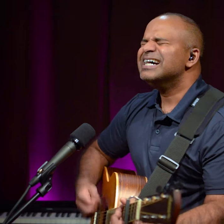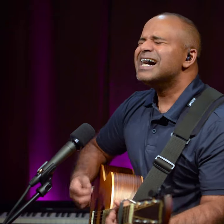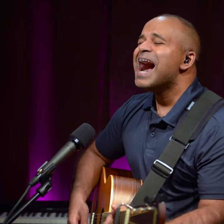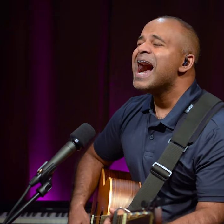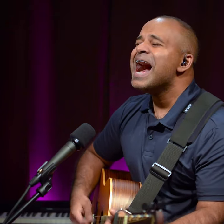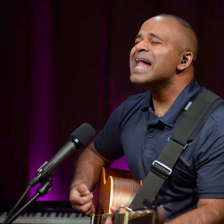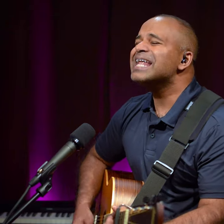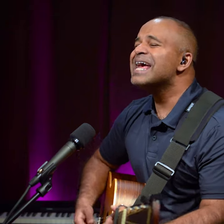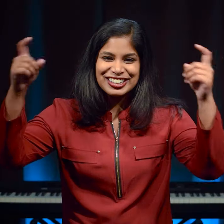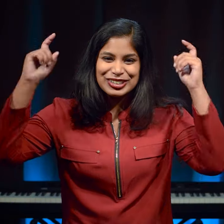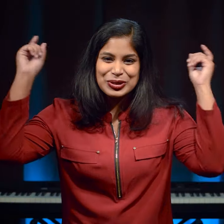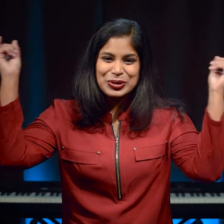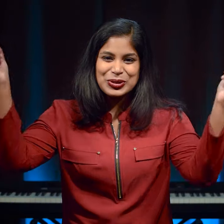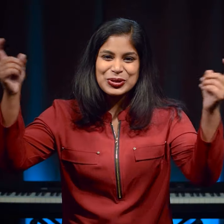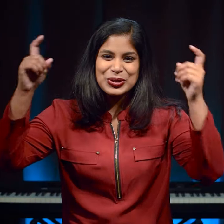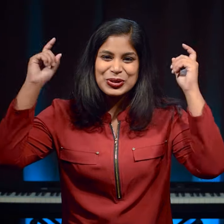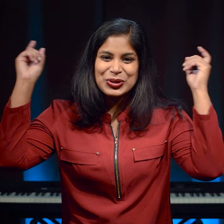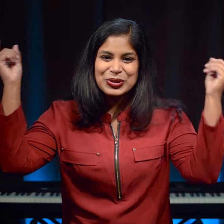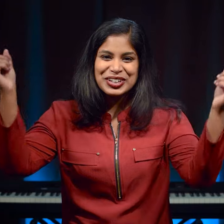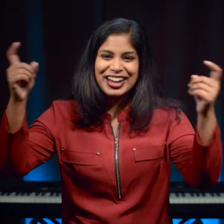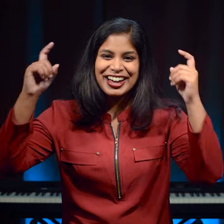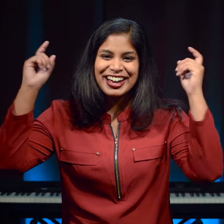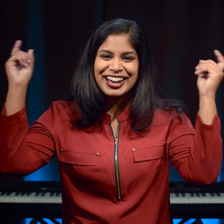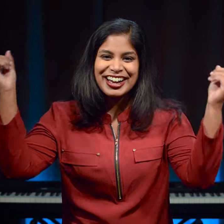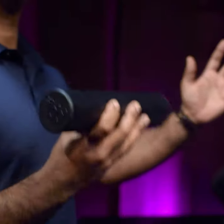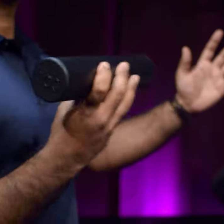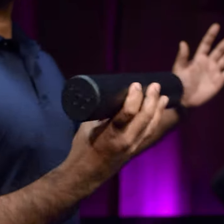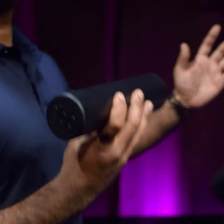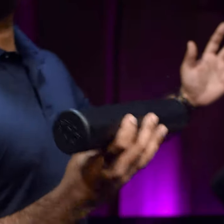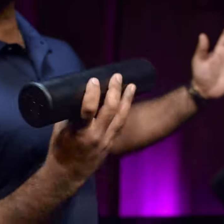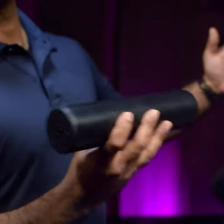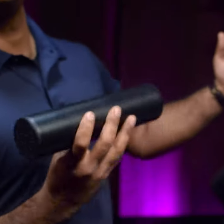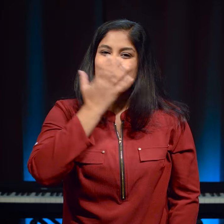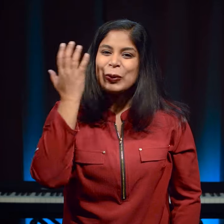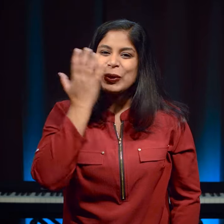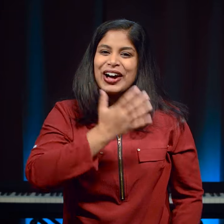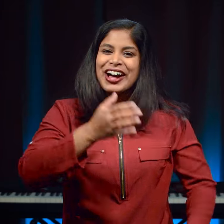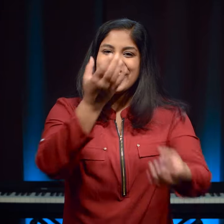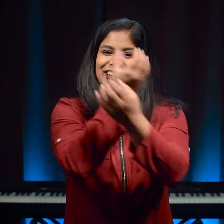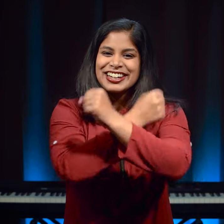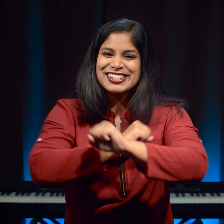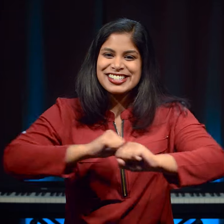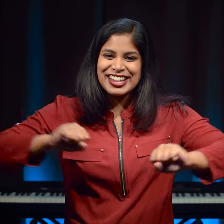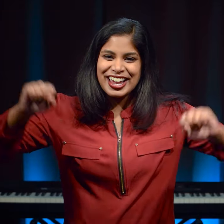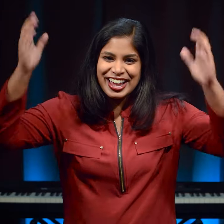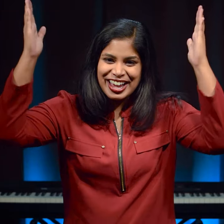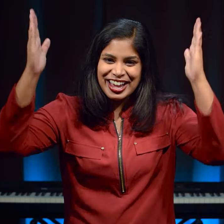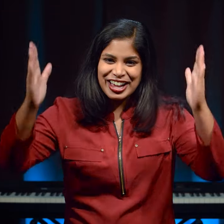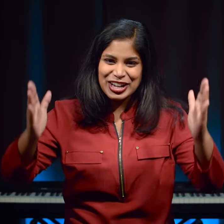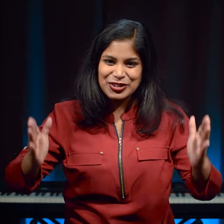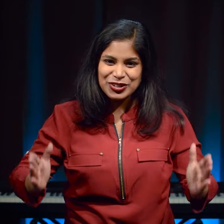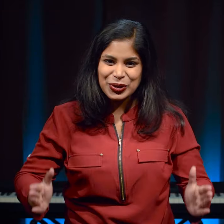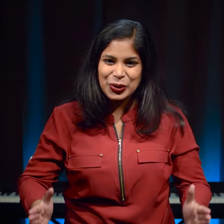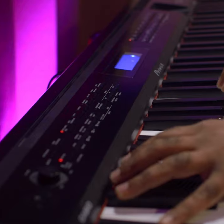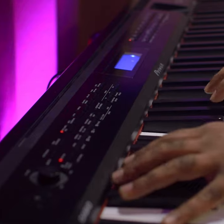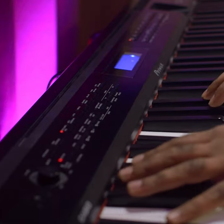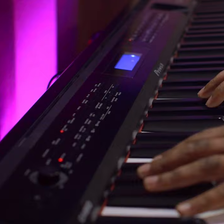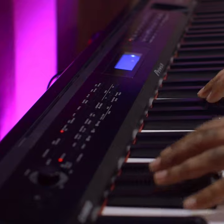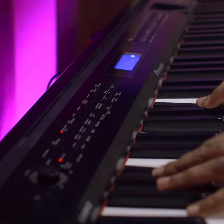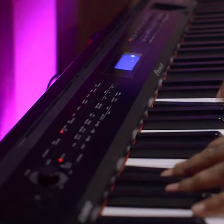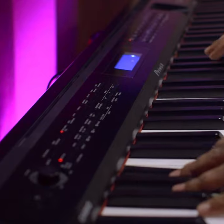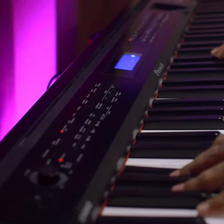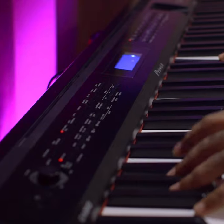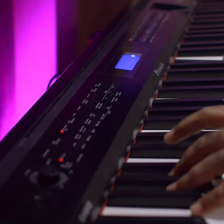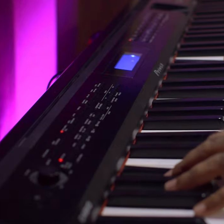Hallelujah! What a Savior!